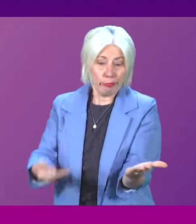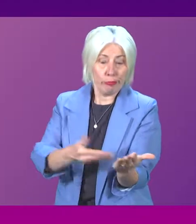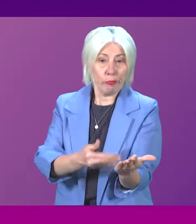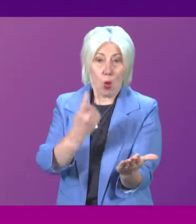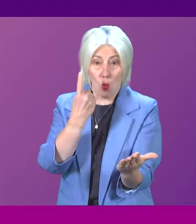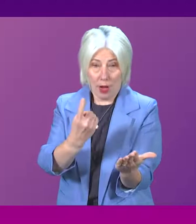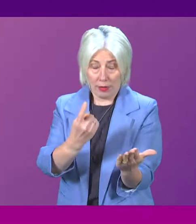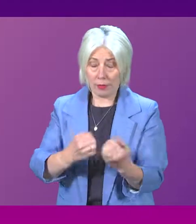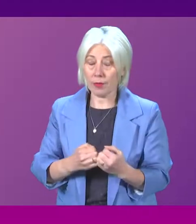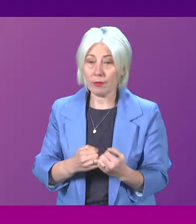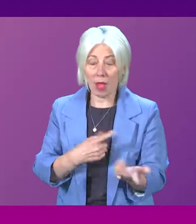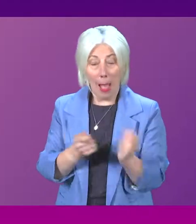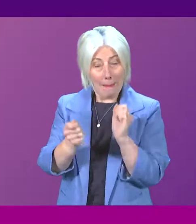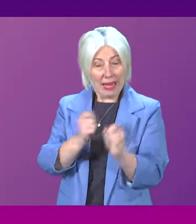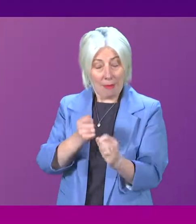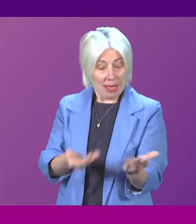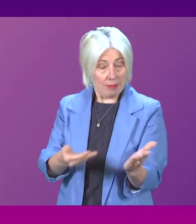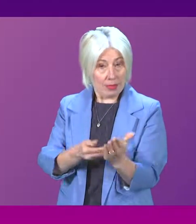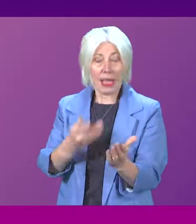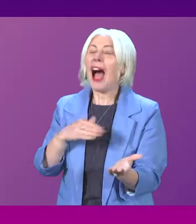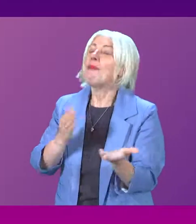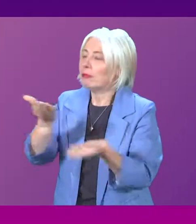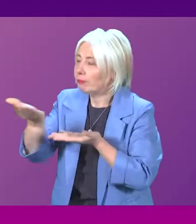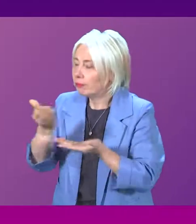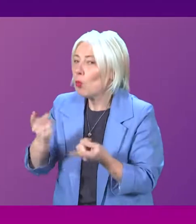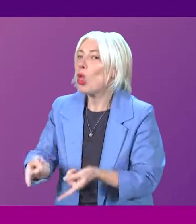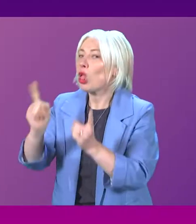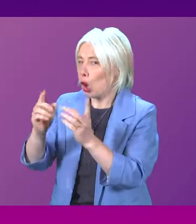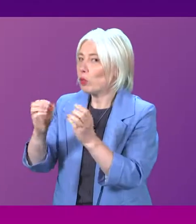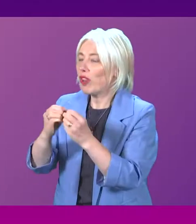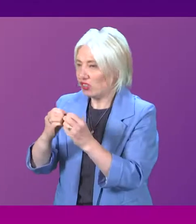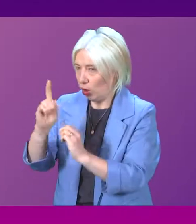That amendment has been discussed with Lord Brailsford, and is designed to provide absolute